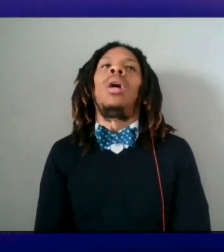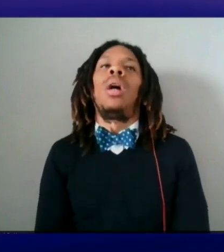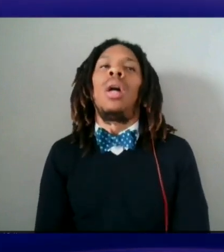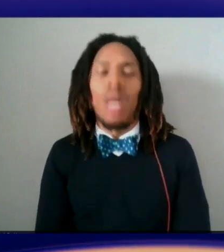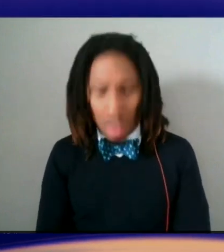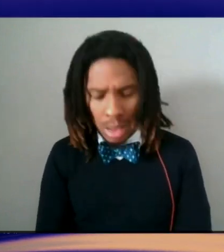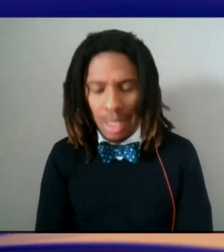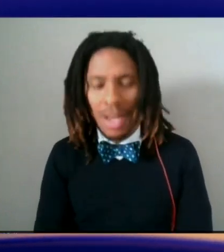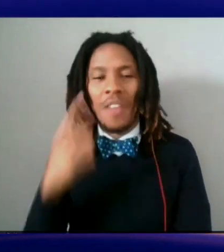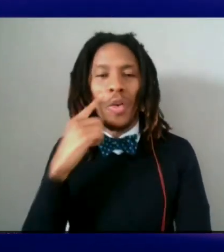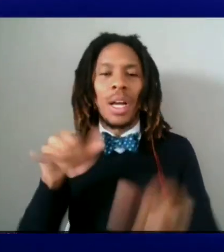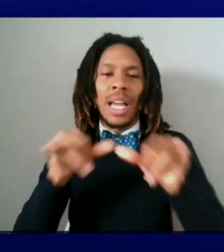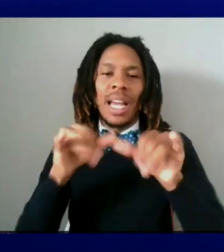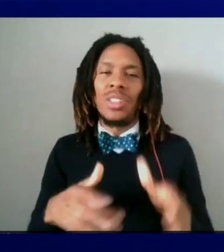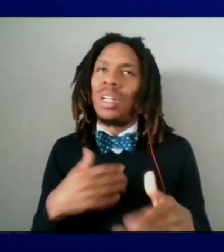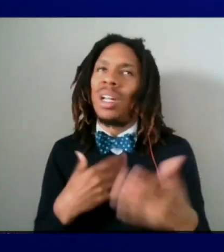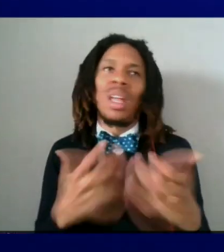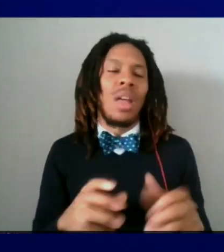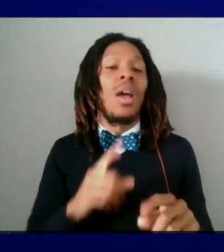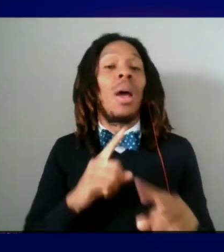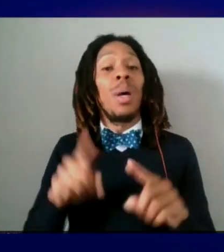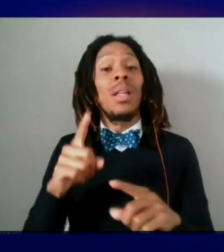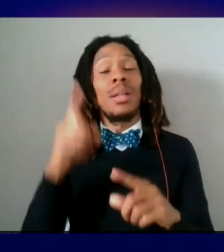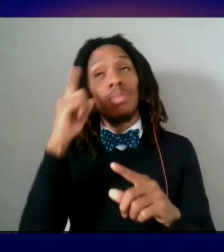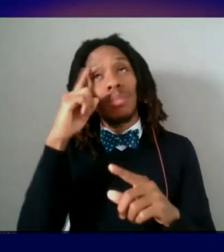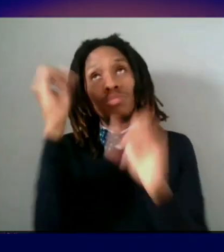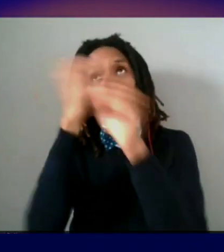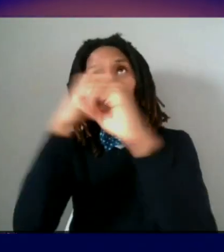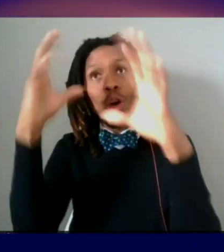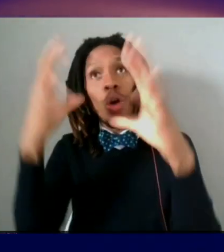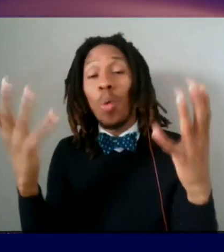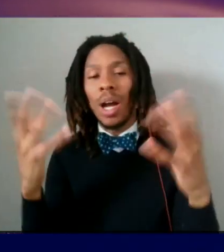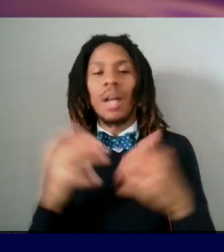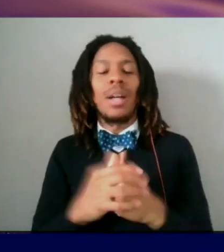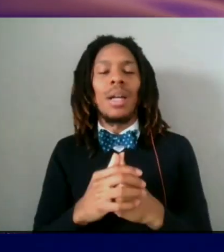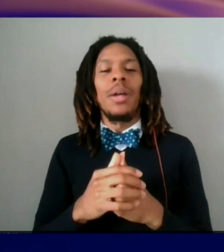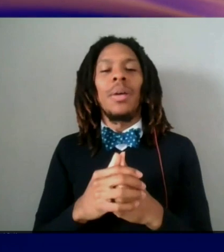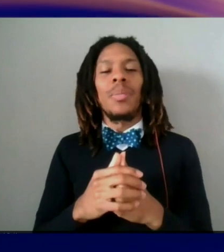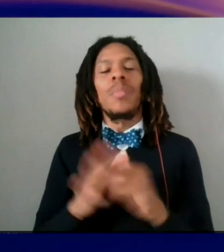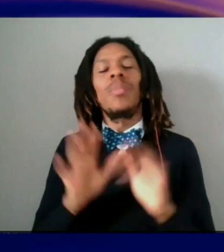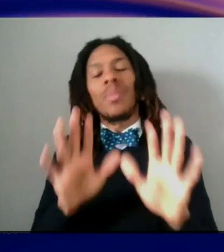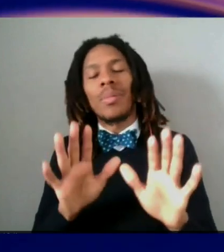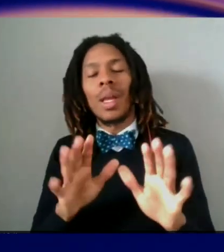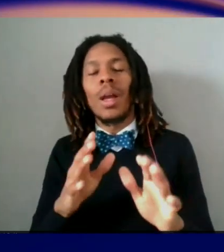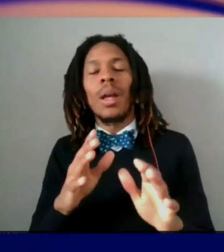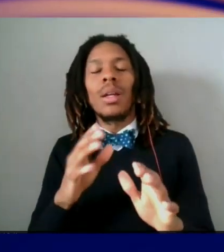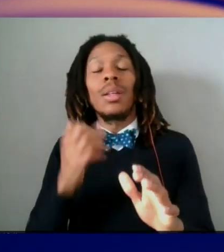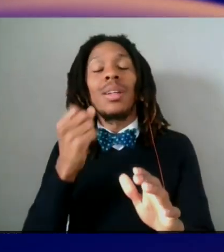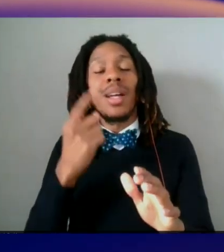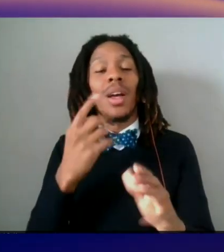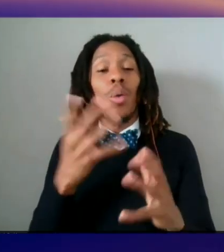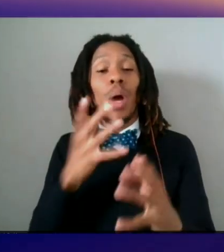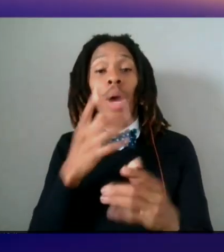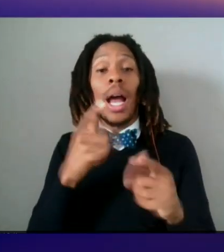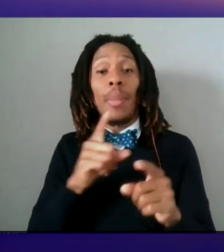So the idea is that ... And what end up happening, in real world, what end up happening is,